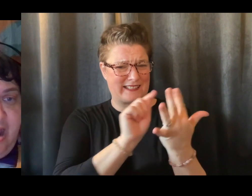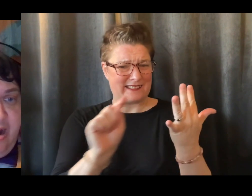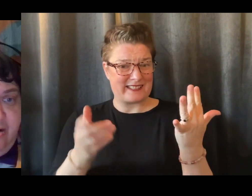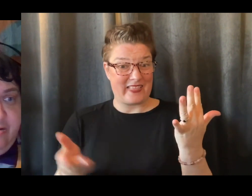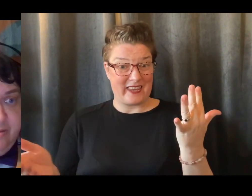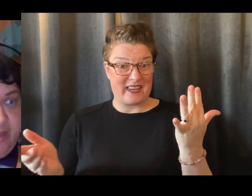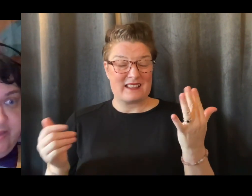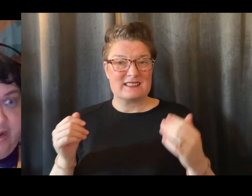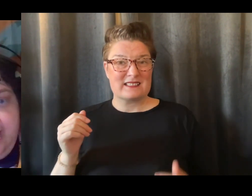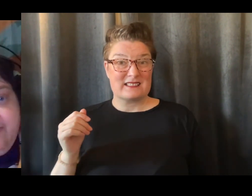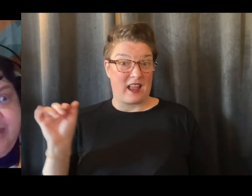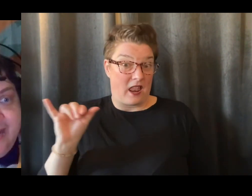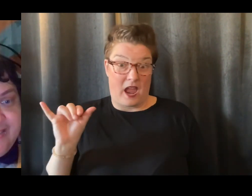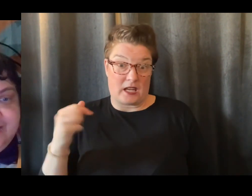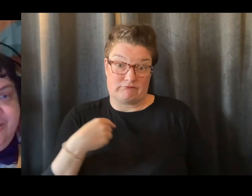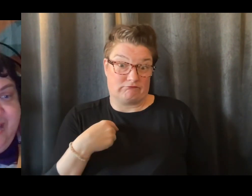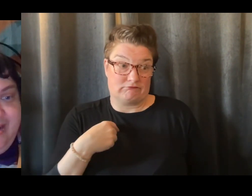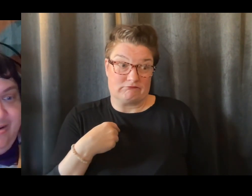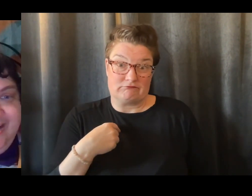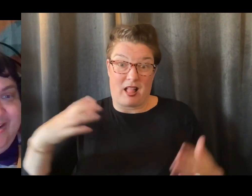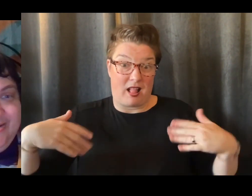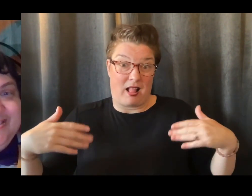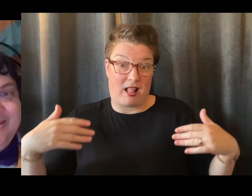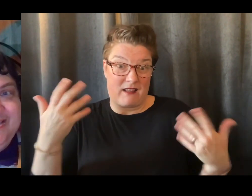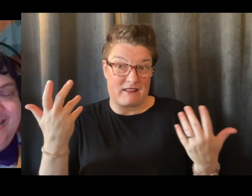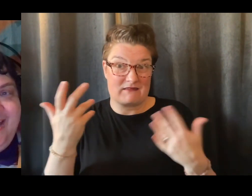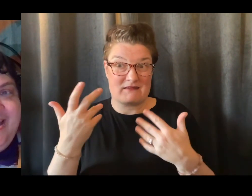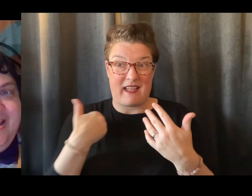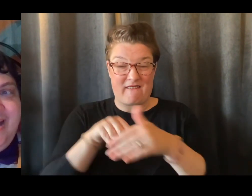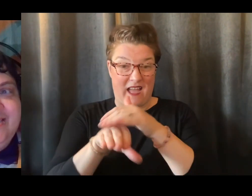to yet, or you know, so it's like I see the way they're connected to each other